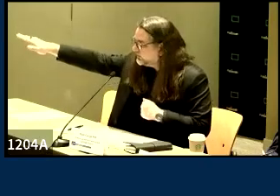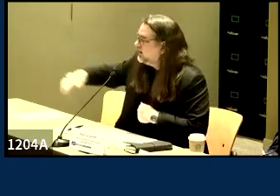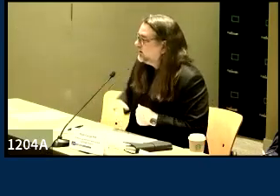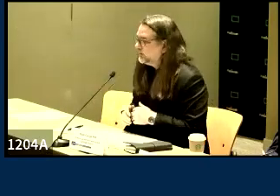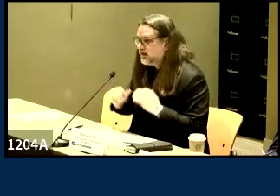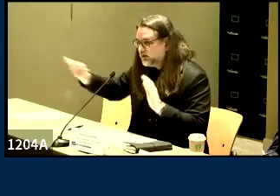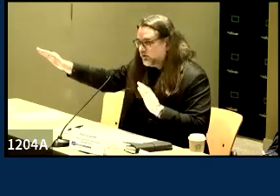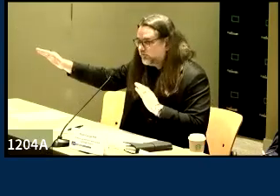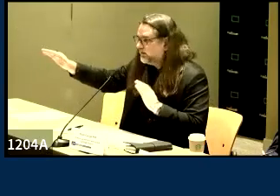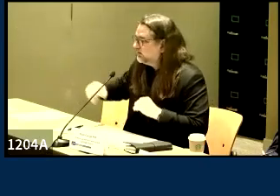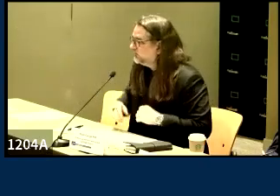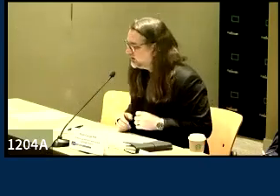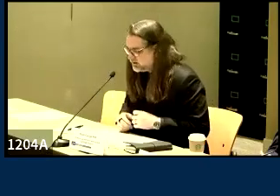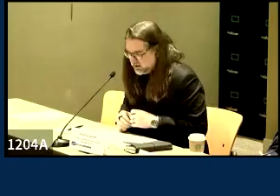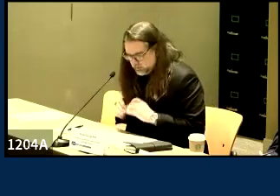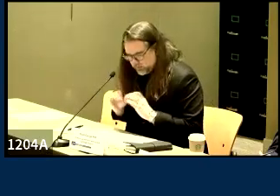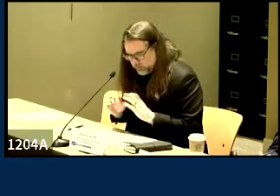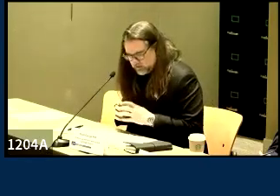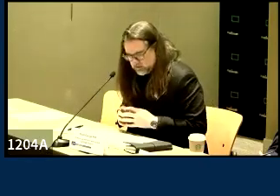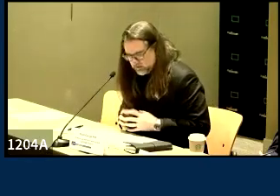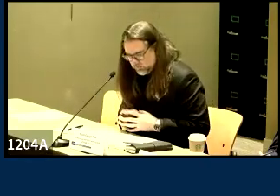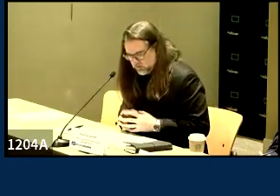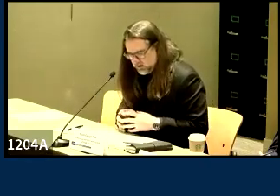to the plateau of performance going forward.